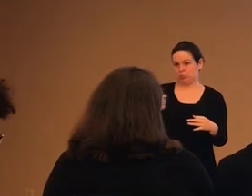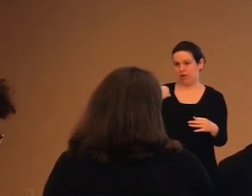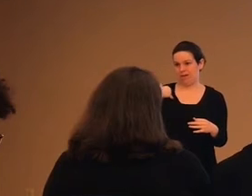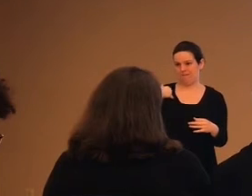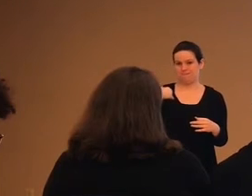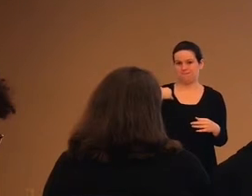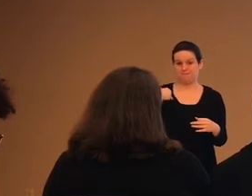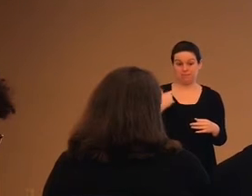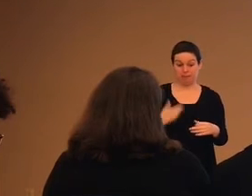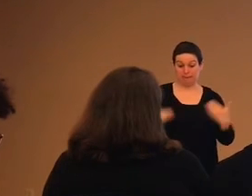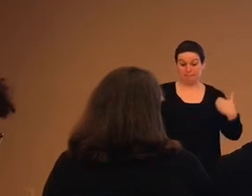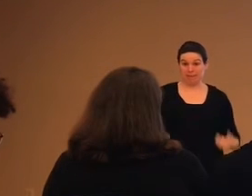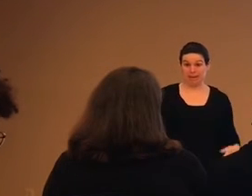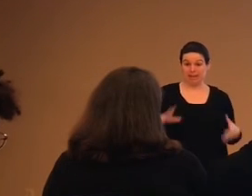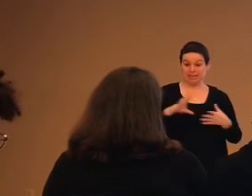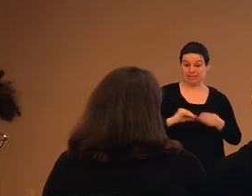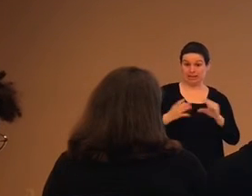Me as the narrator say to the crowd